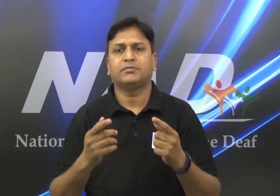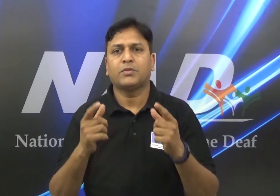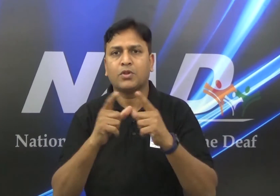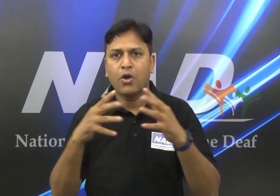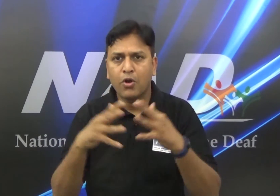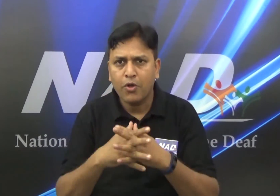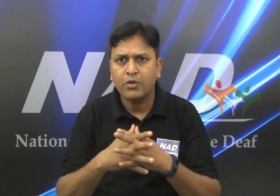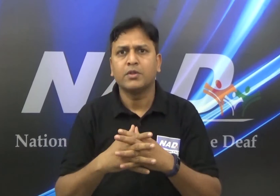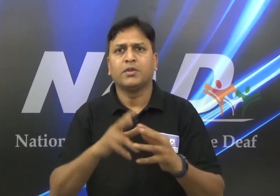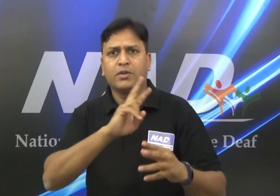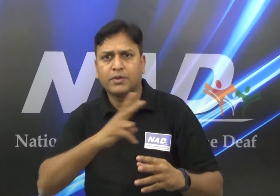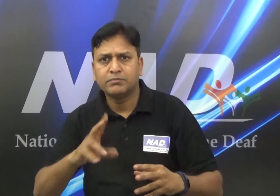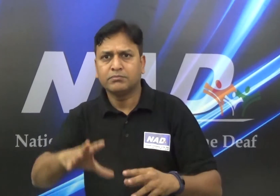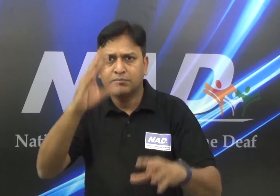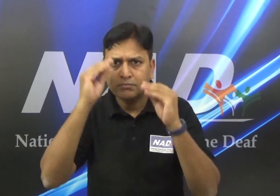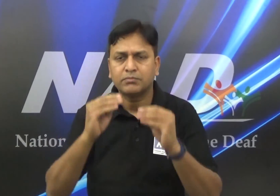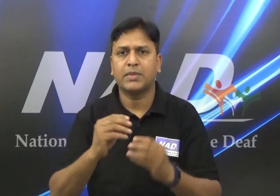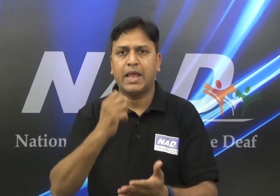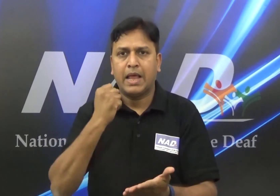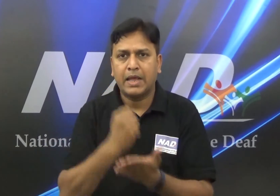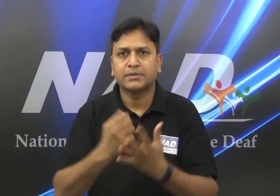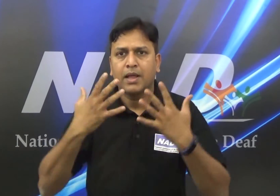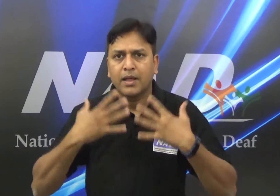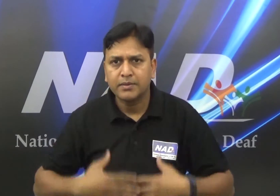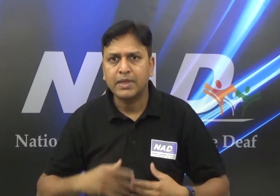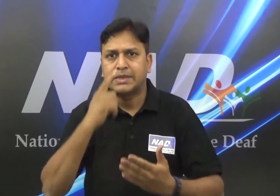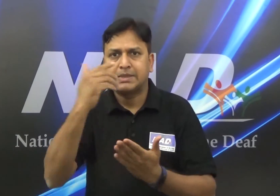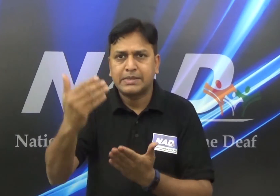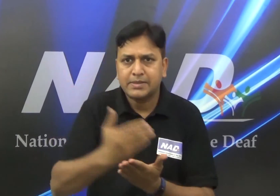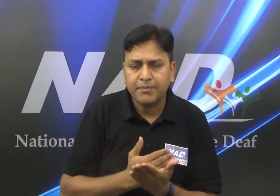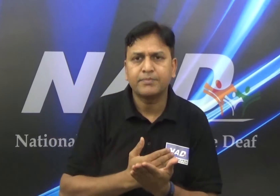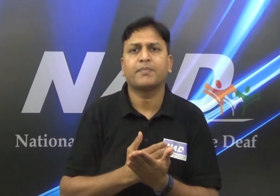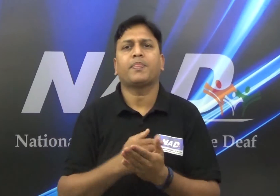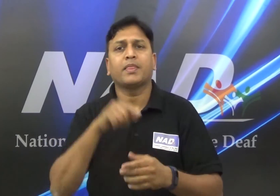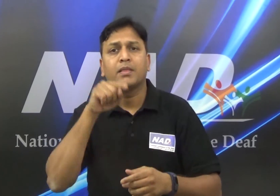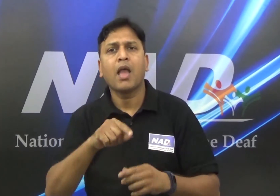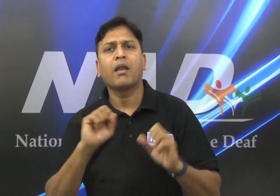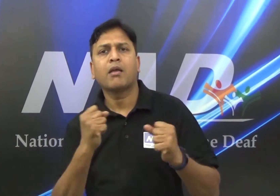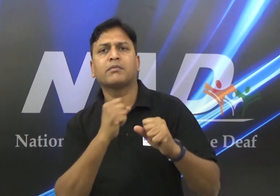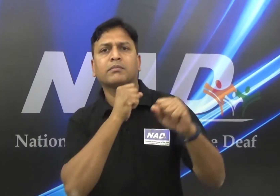different laws, healthcare and safety. Through these seminars deaf women learn how to be independent